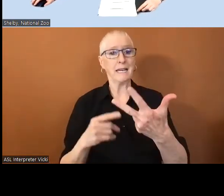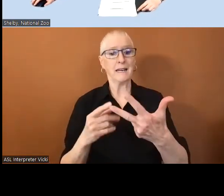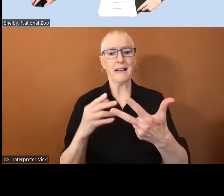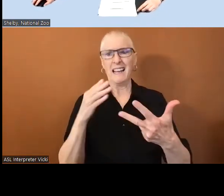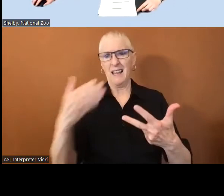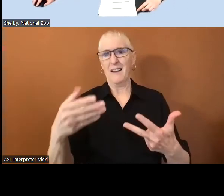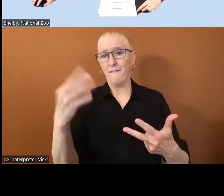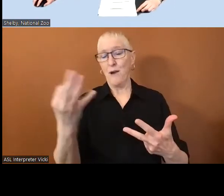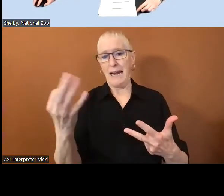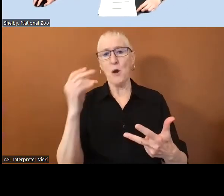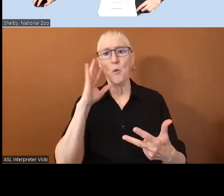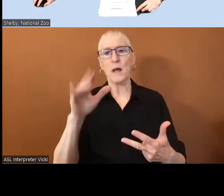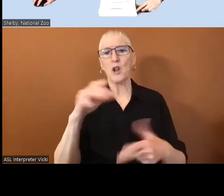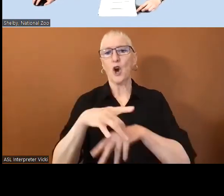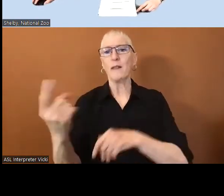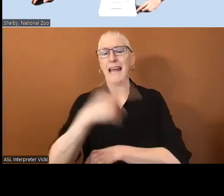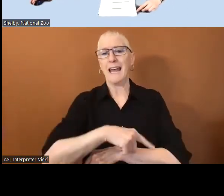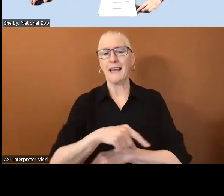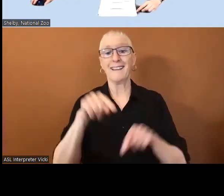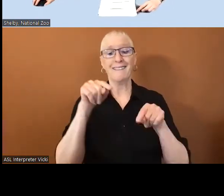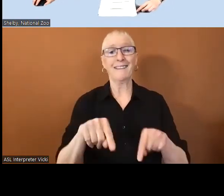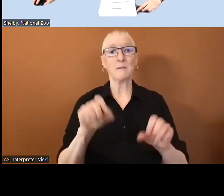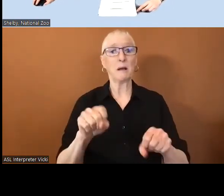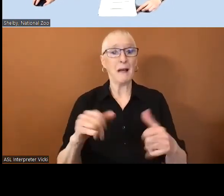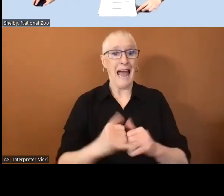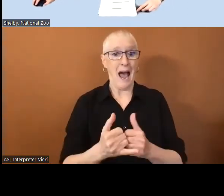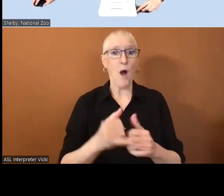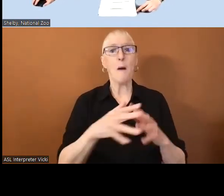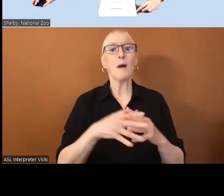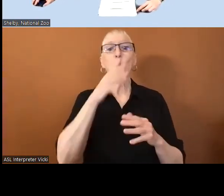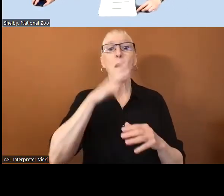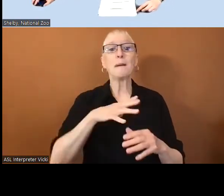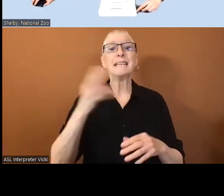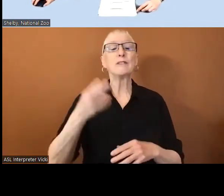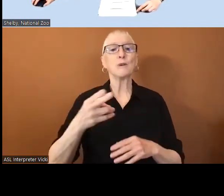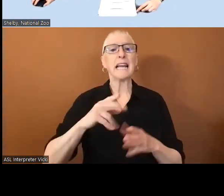This series was made possible by the American Women's History Initiative and is a collaborative event